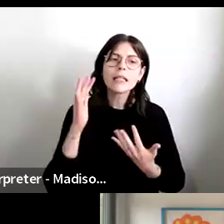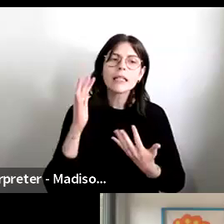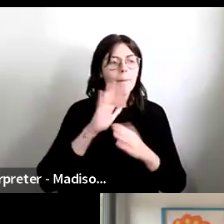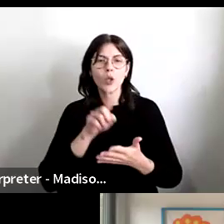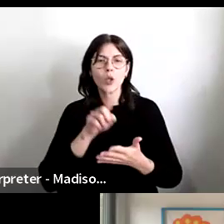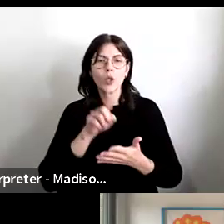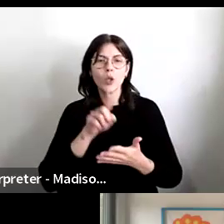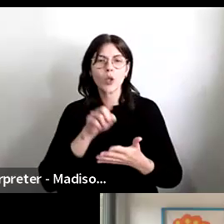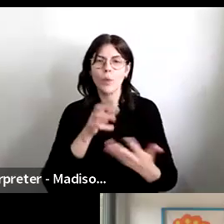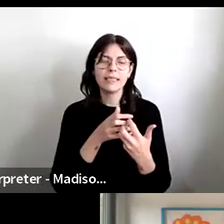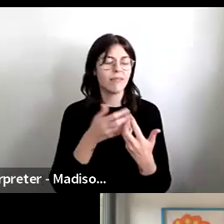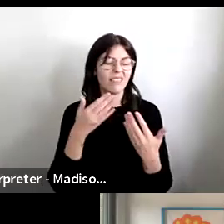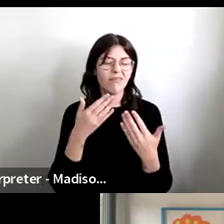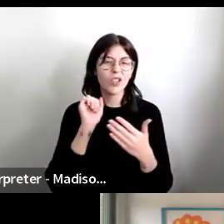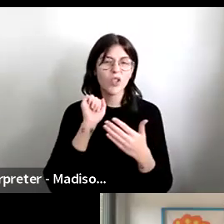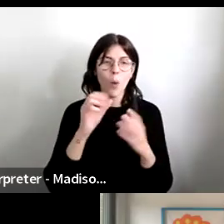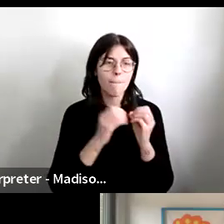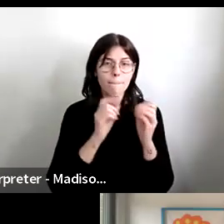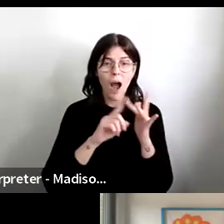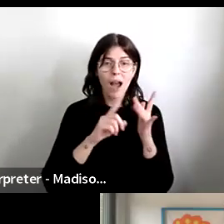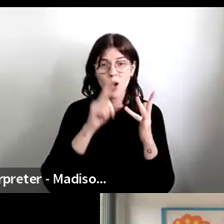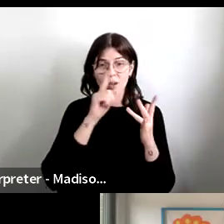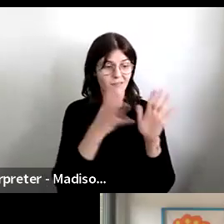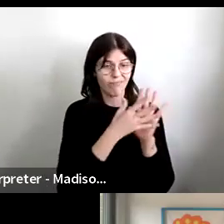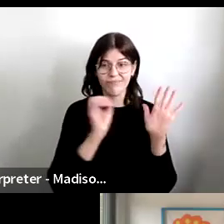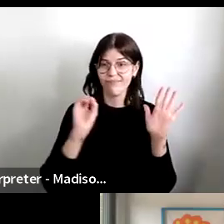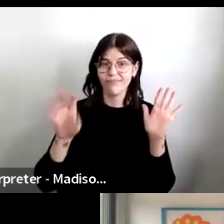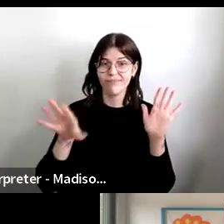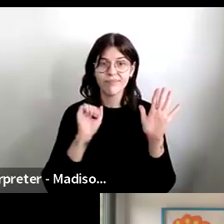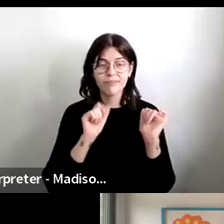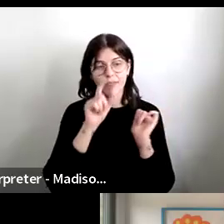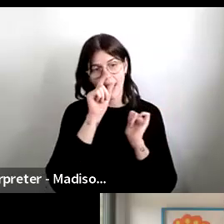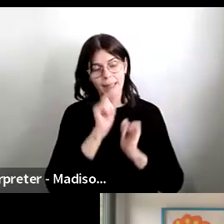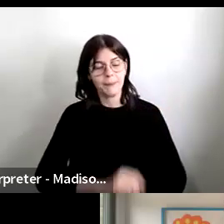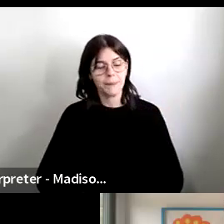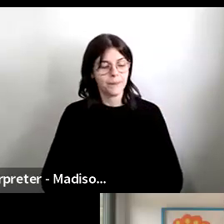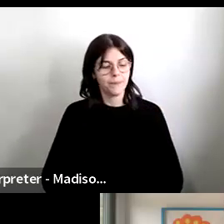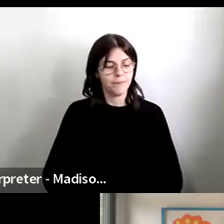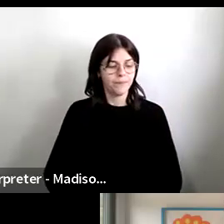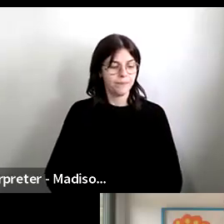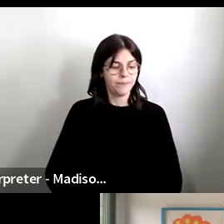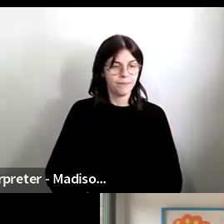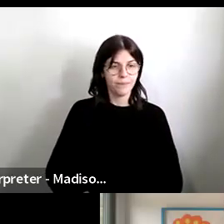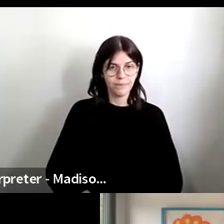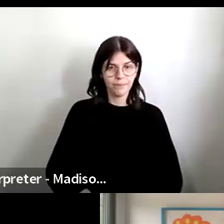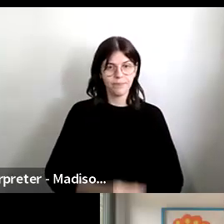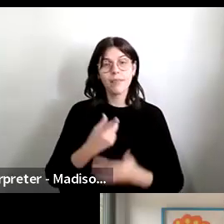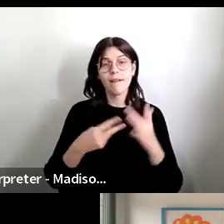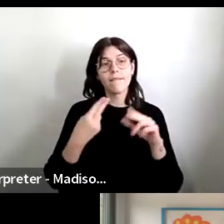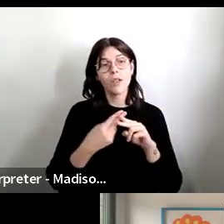and in your bio you can cut and paste as well. "If you apply against one art form, as you